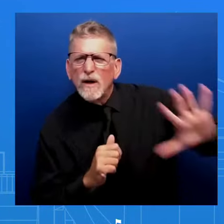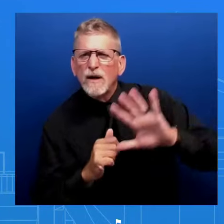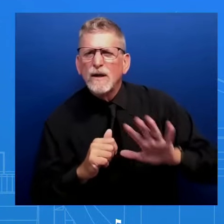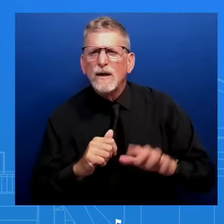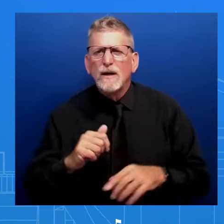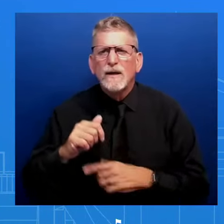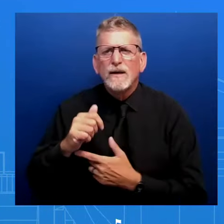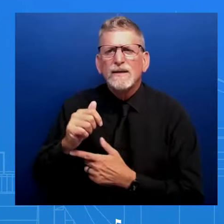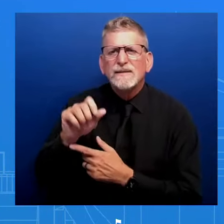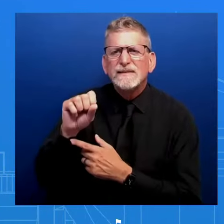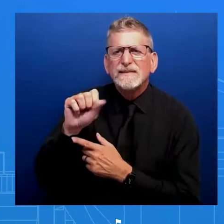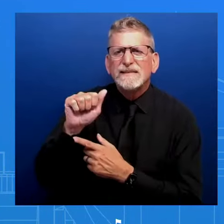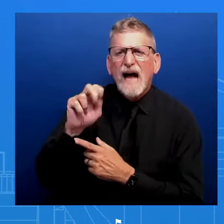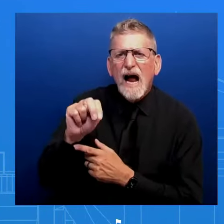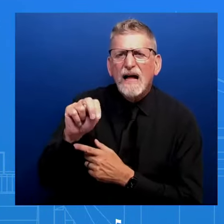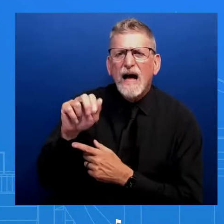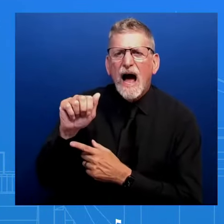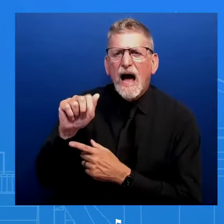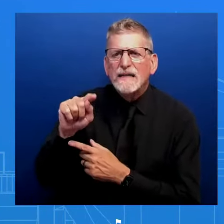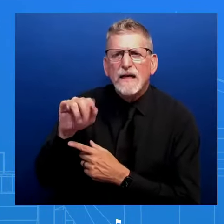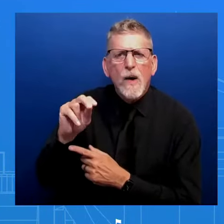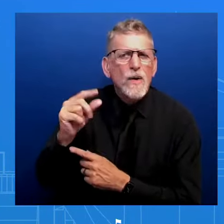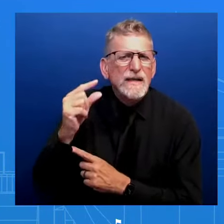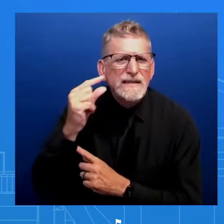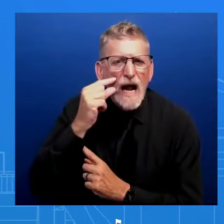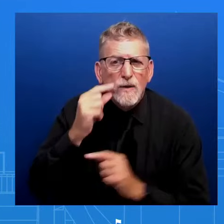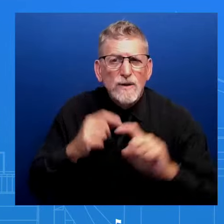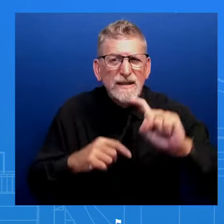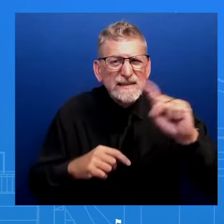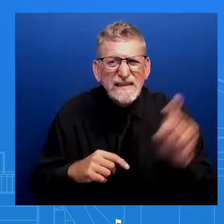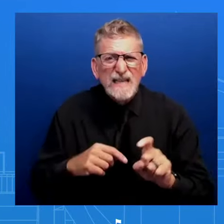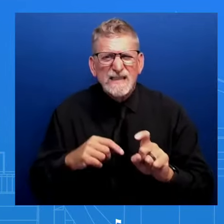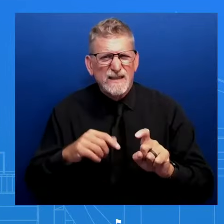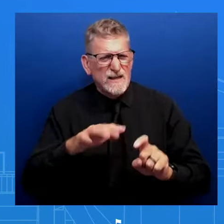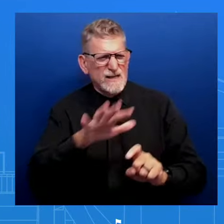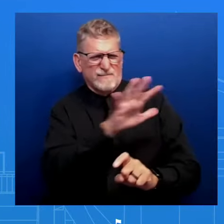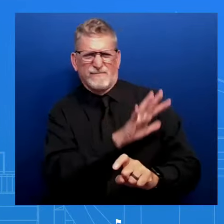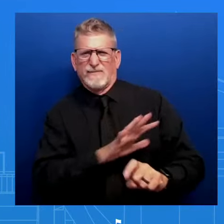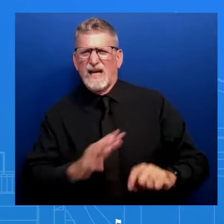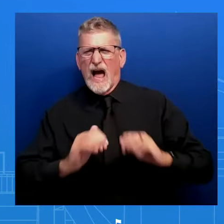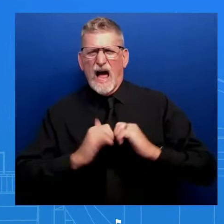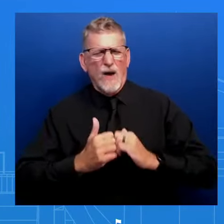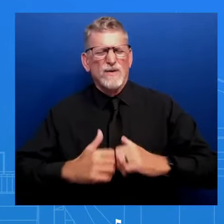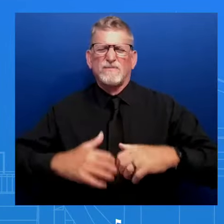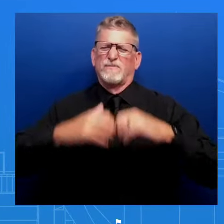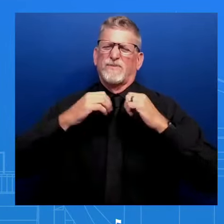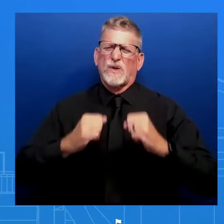and the steps they are taking with this administration to protect communities from it. Also today, President --